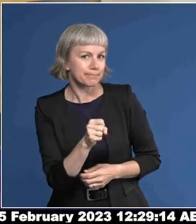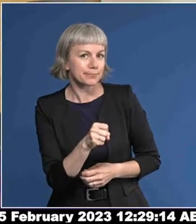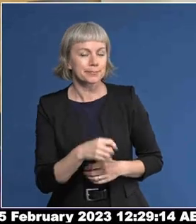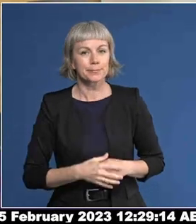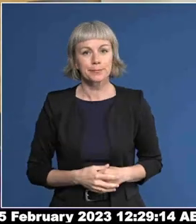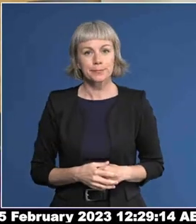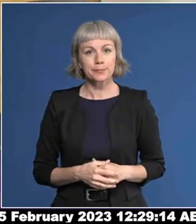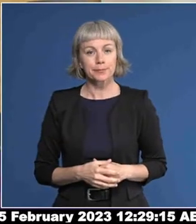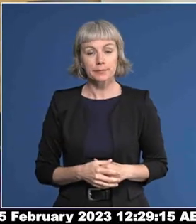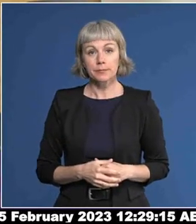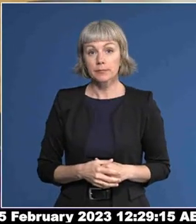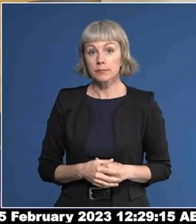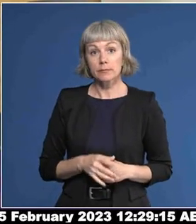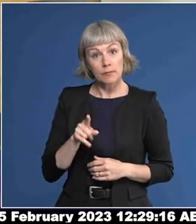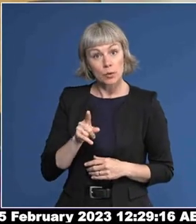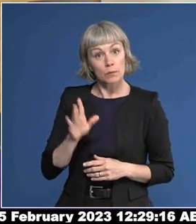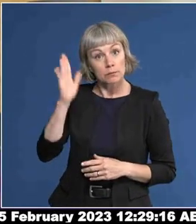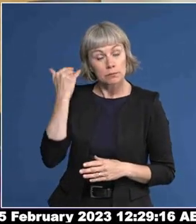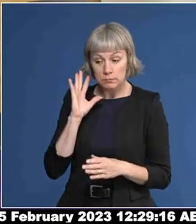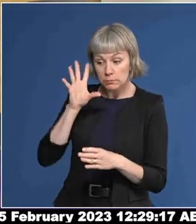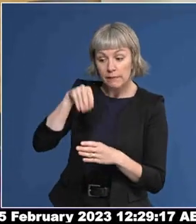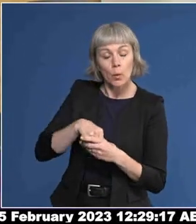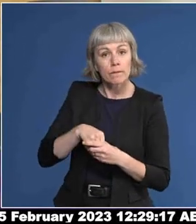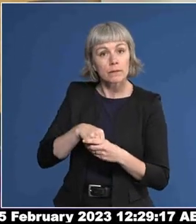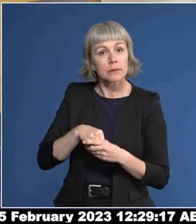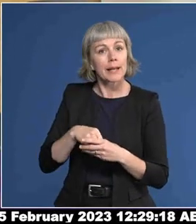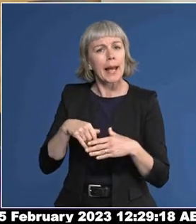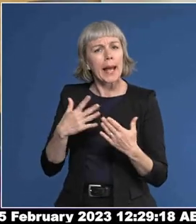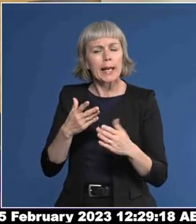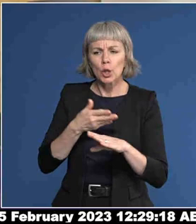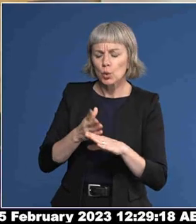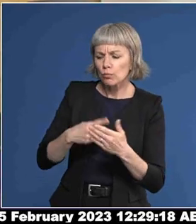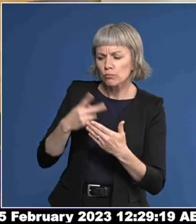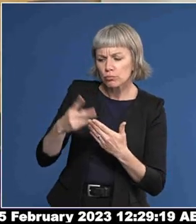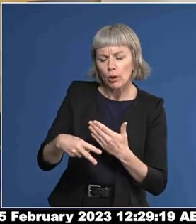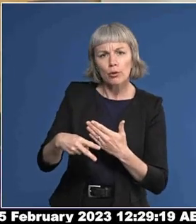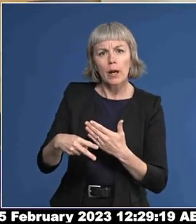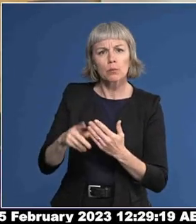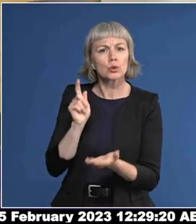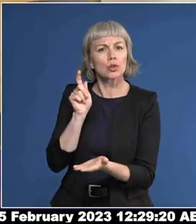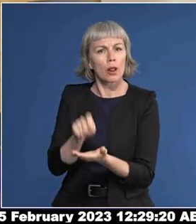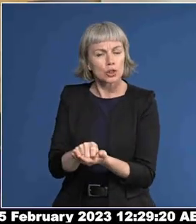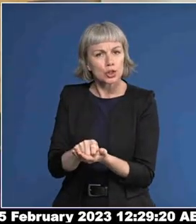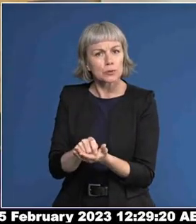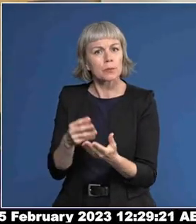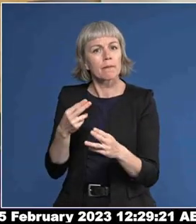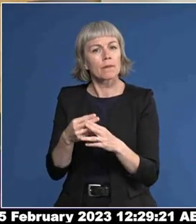Australian Institute of Company Directors which has set up a scholarship to promote and